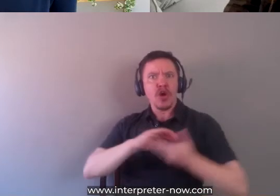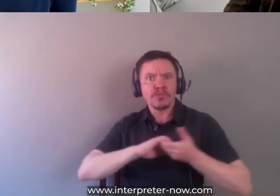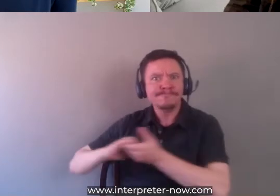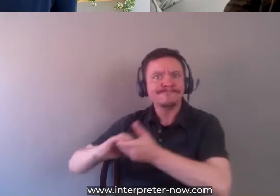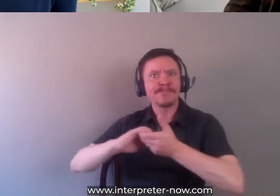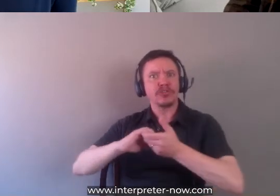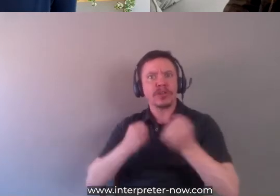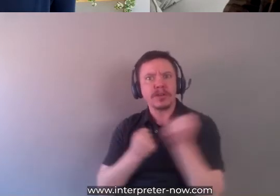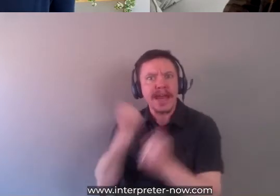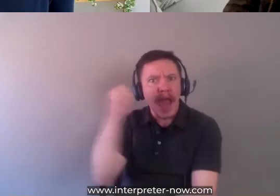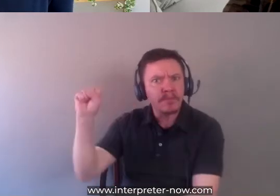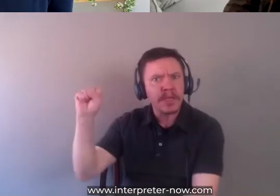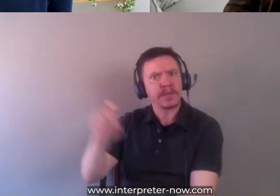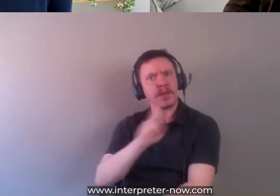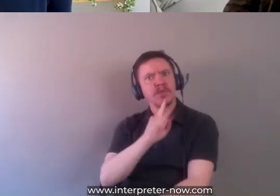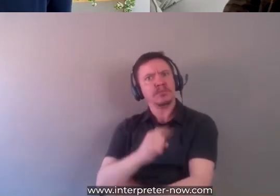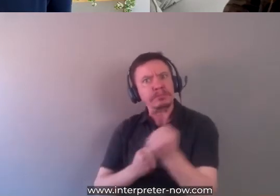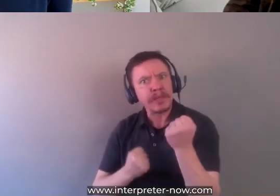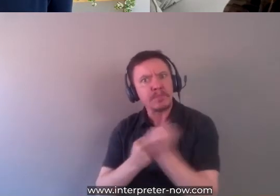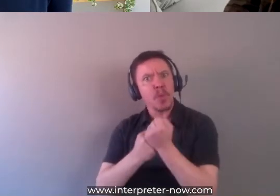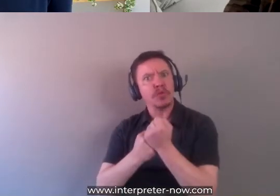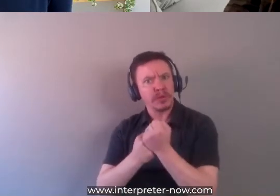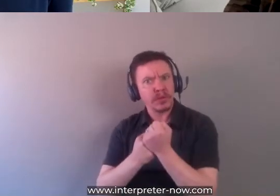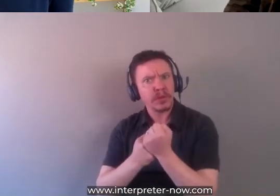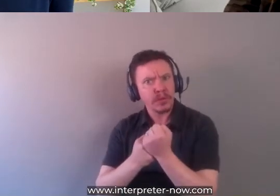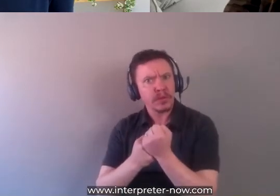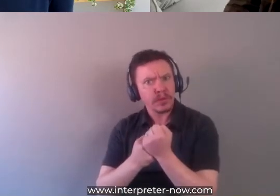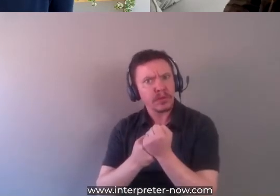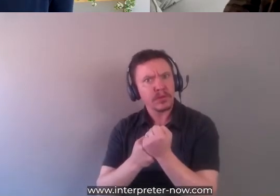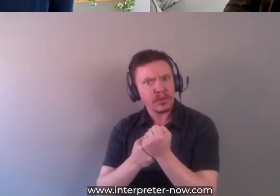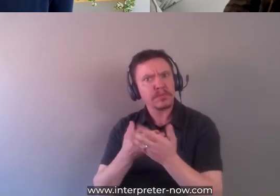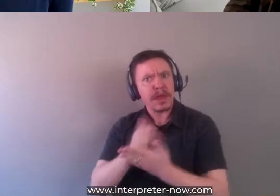advocacy to really support that right to privacy?